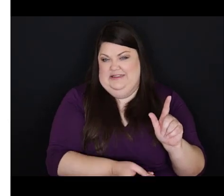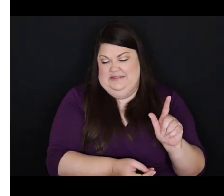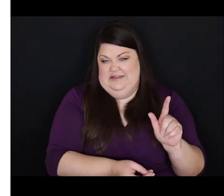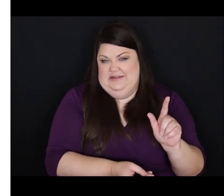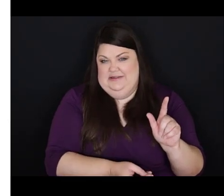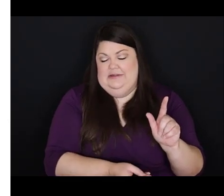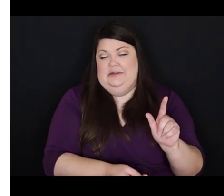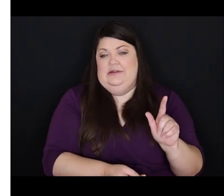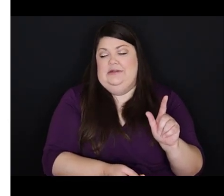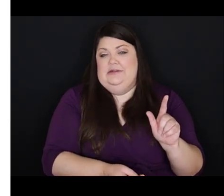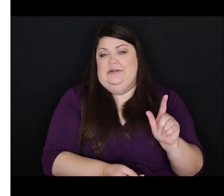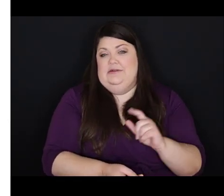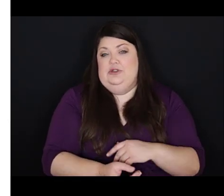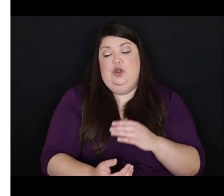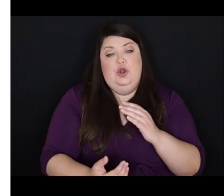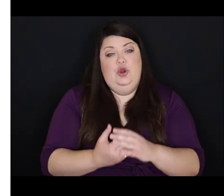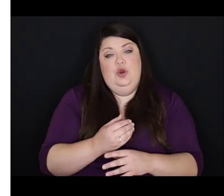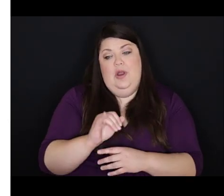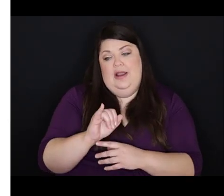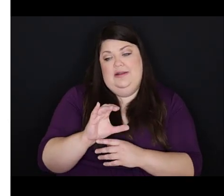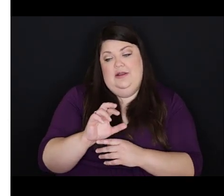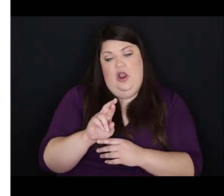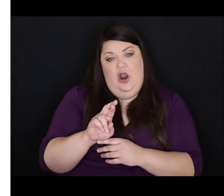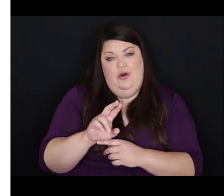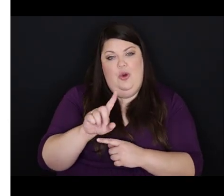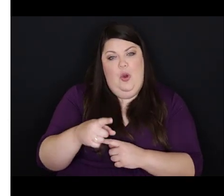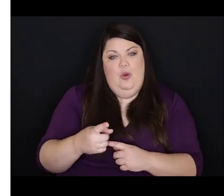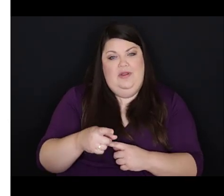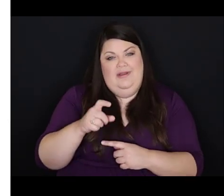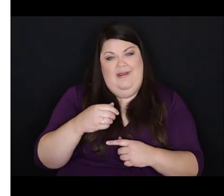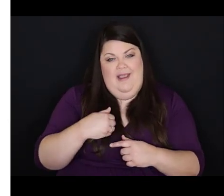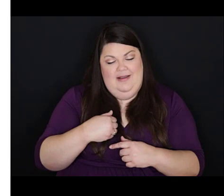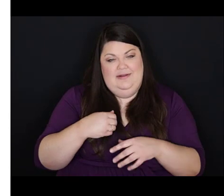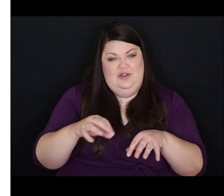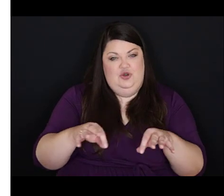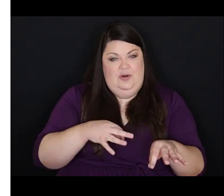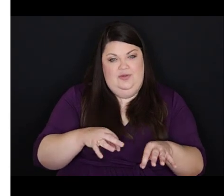And note, the new ICR only has Descriptions (a) through (l).